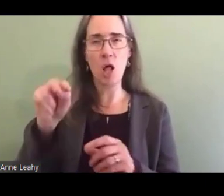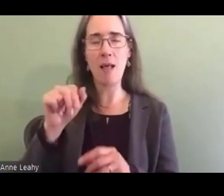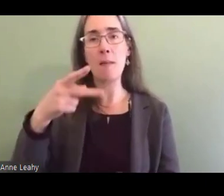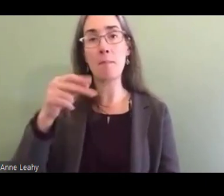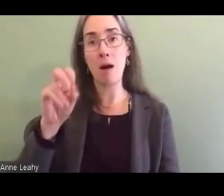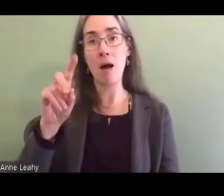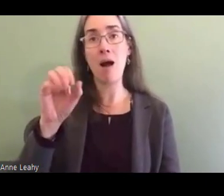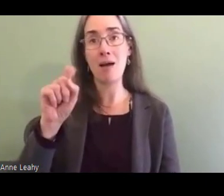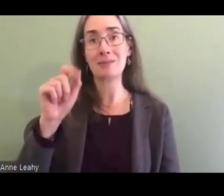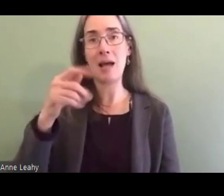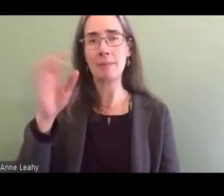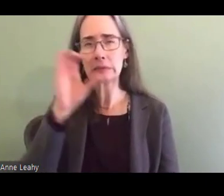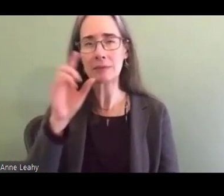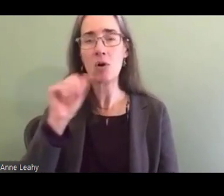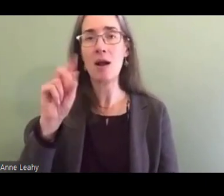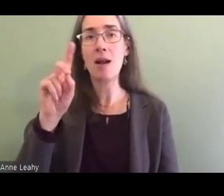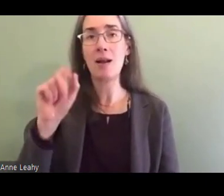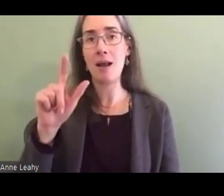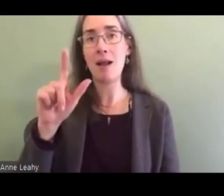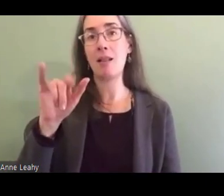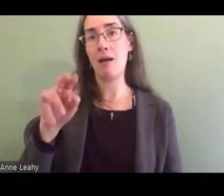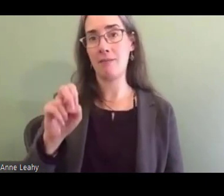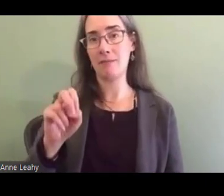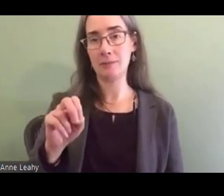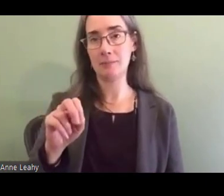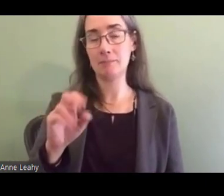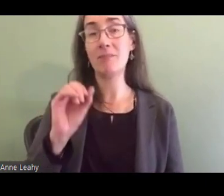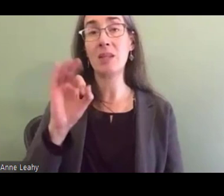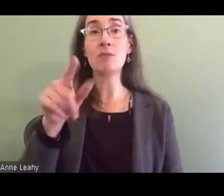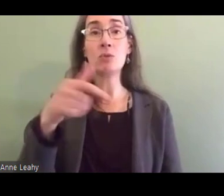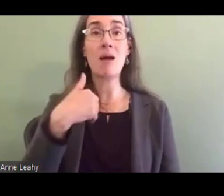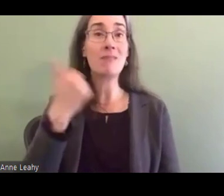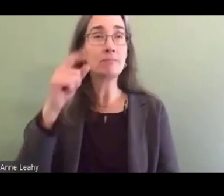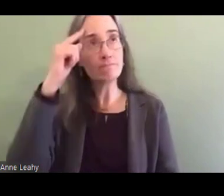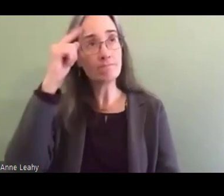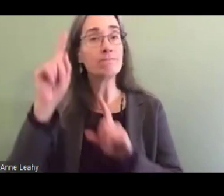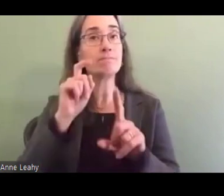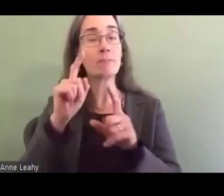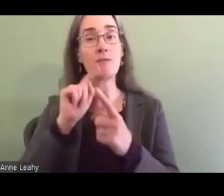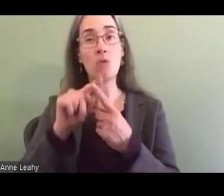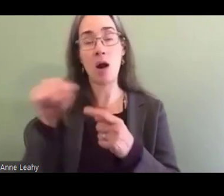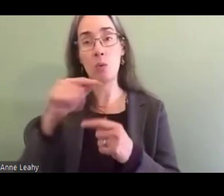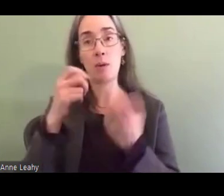If you have questions for the panelists today or other questions about the ADA